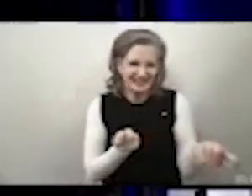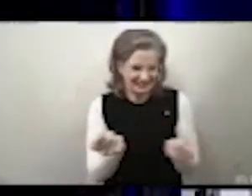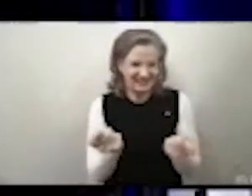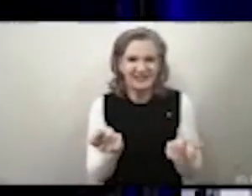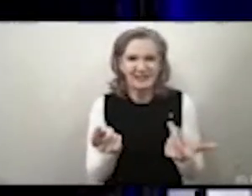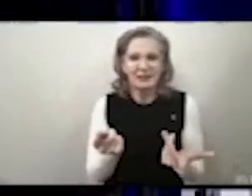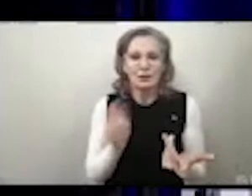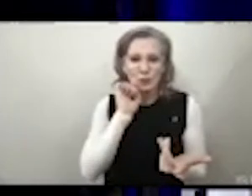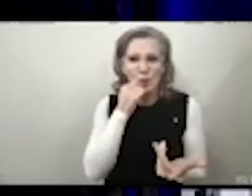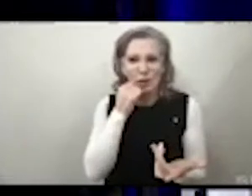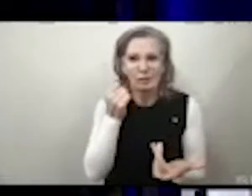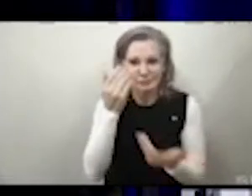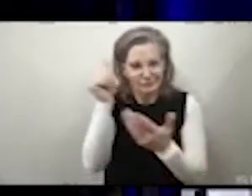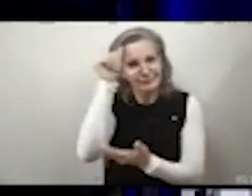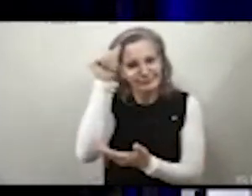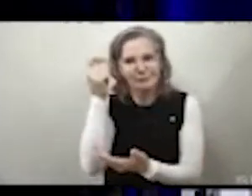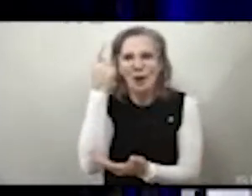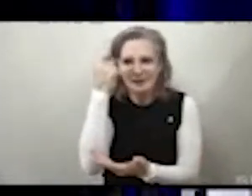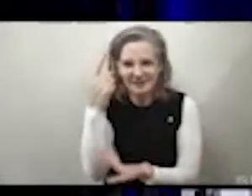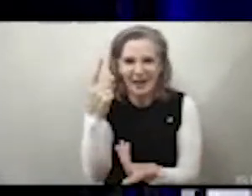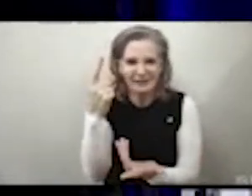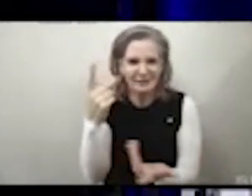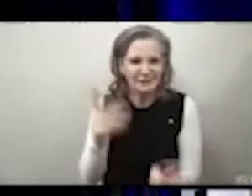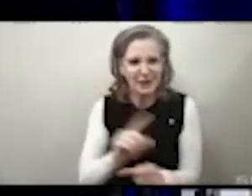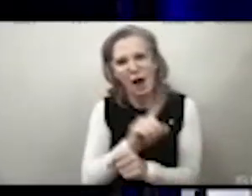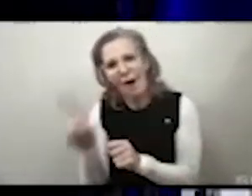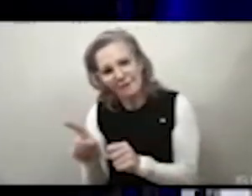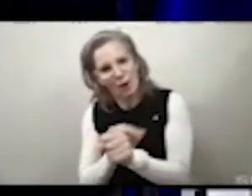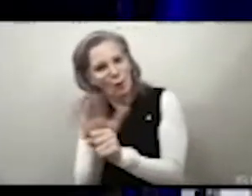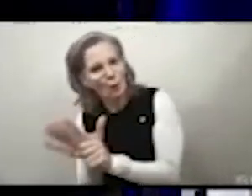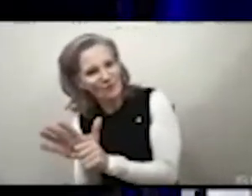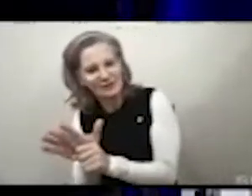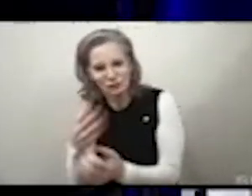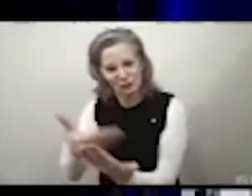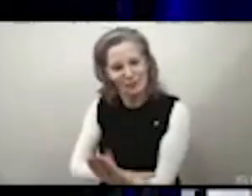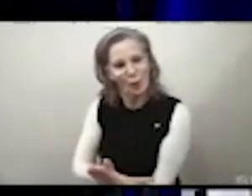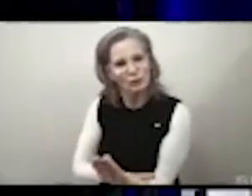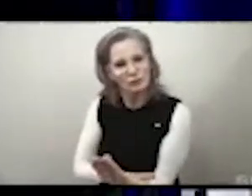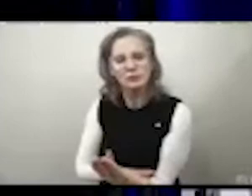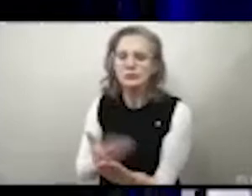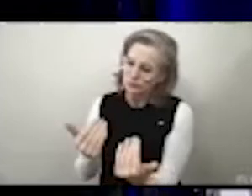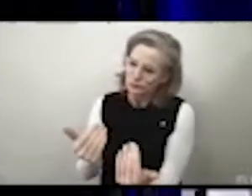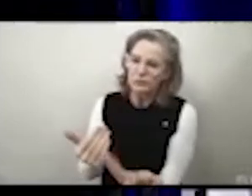the Post-Covid Futures Commission report, and we will consider its recommendations closely. Well the RSE will be watching you John Swinney.